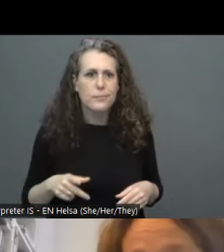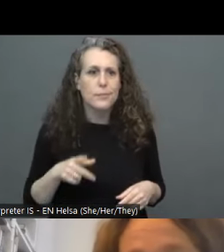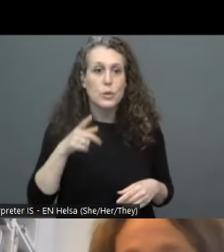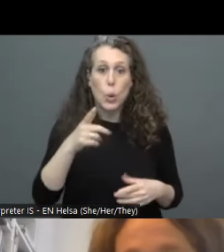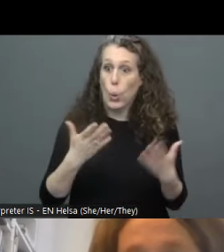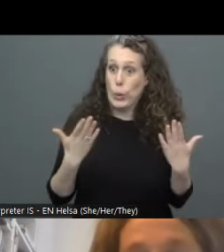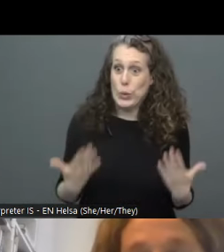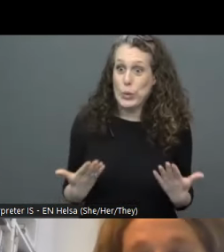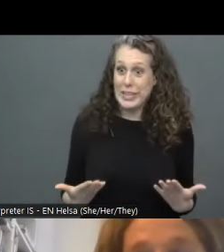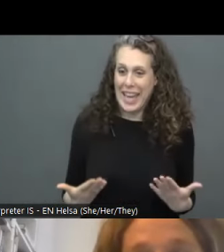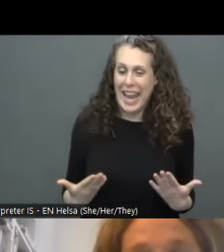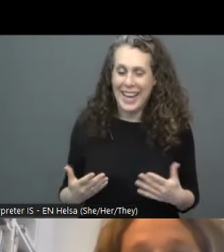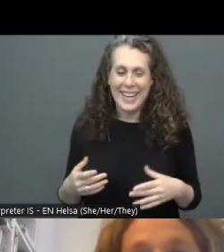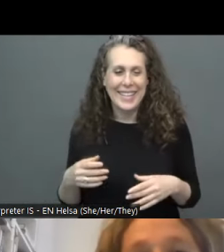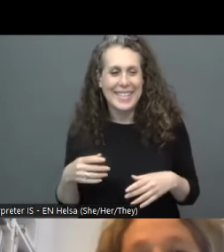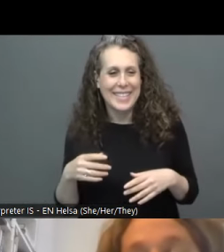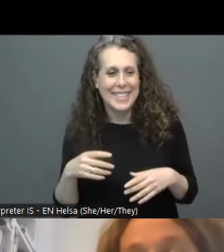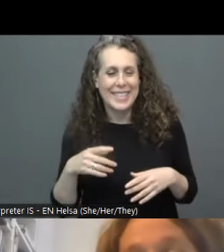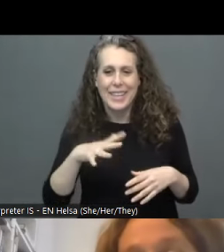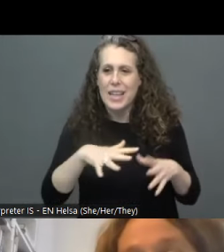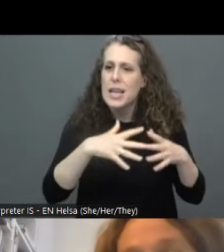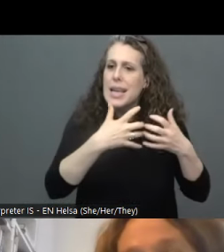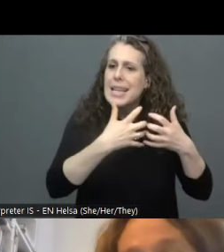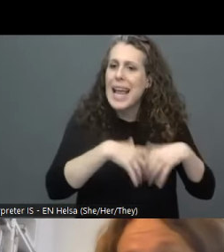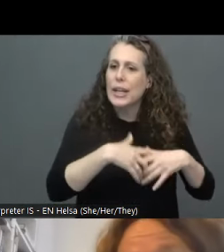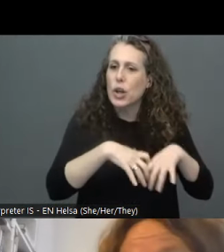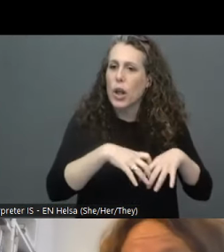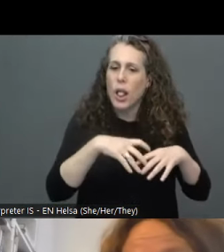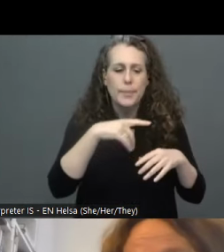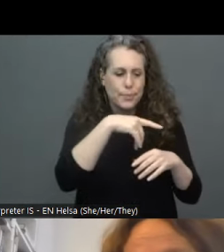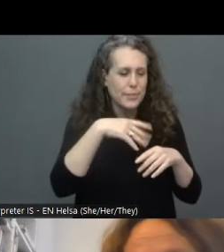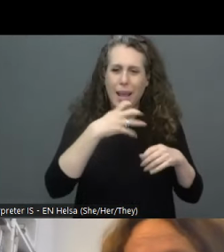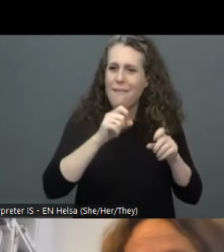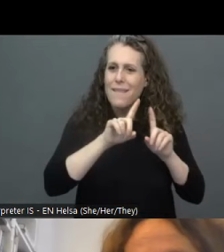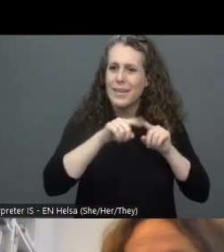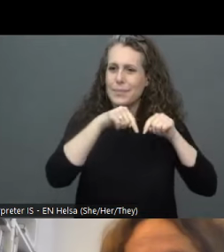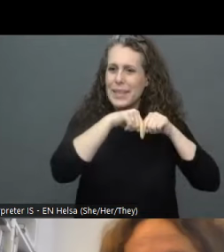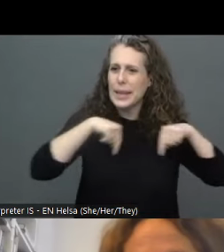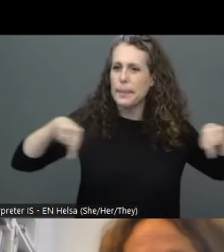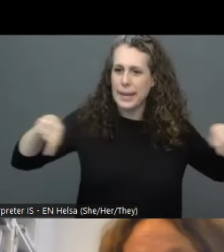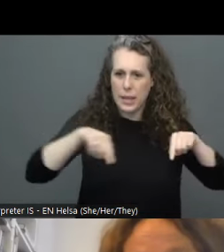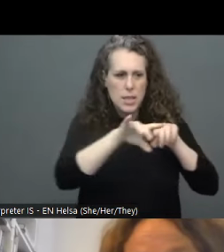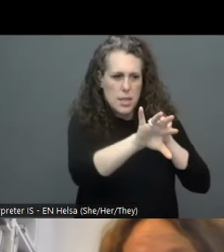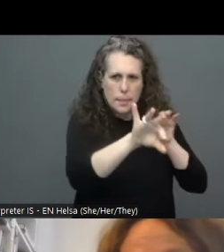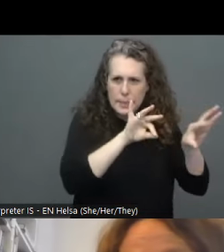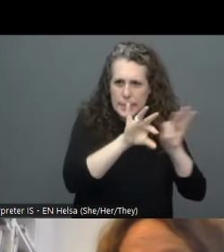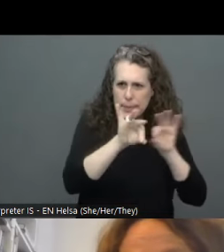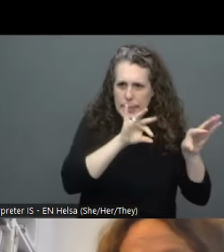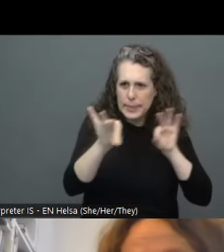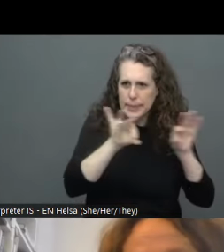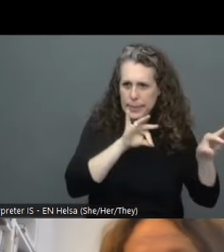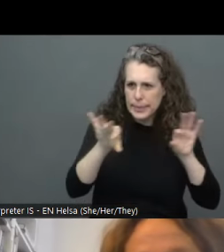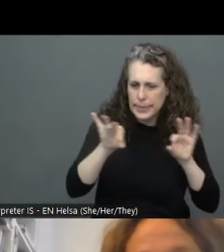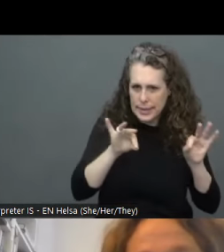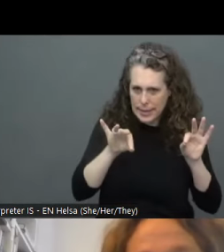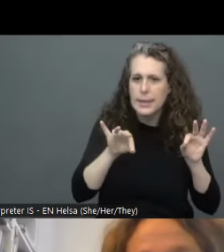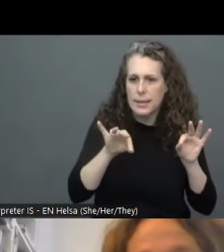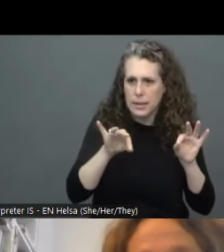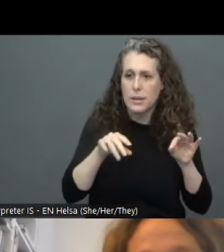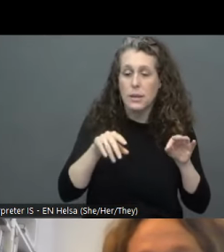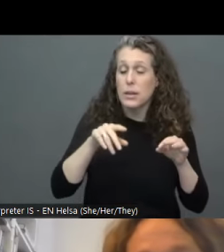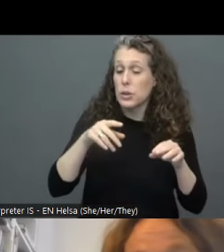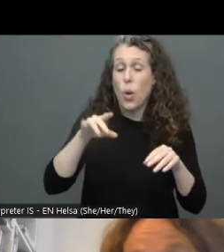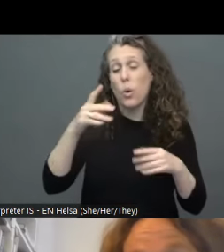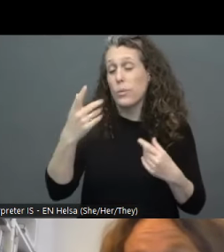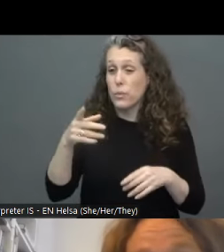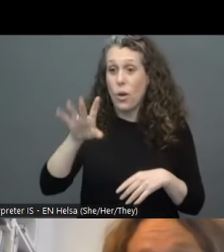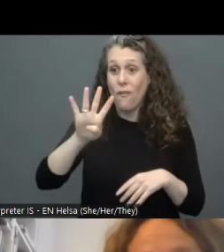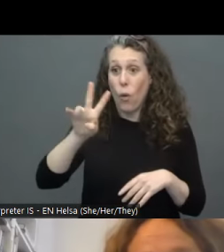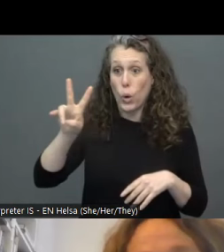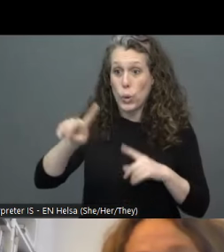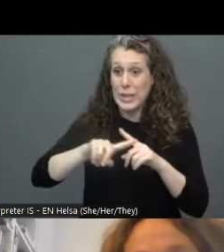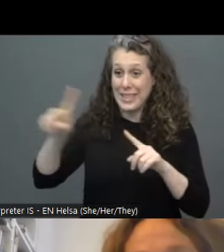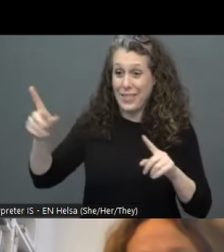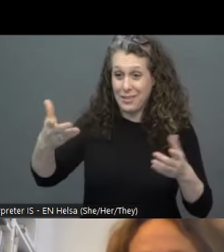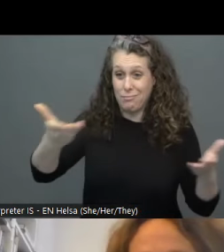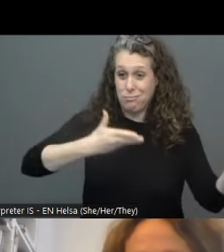technical selection Committee to go a step further in selecting out of the 42 submission, 10 to 20,